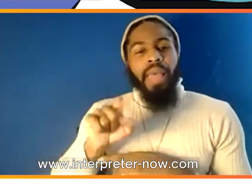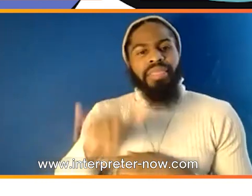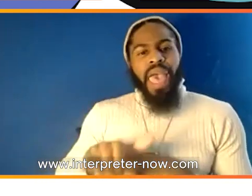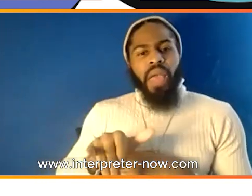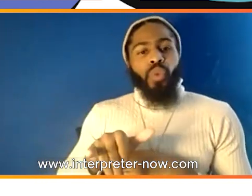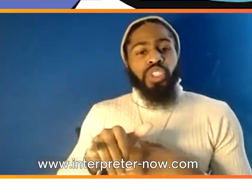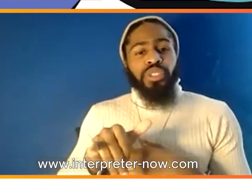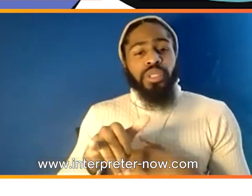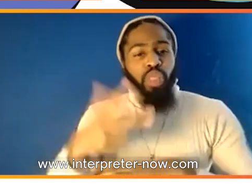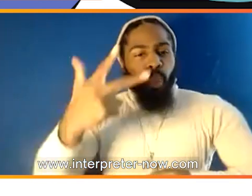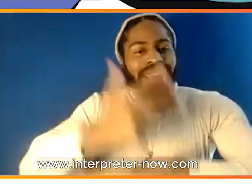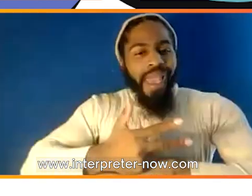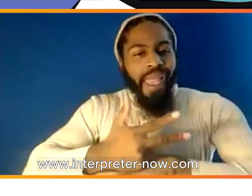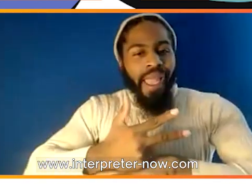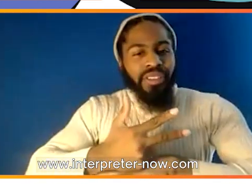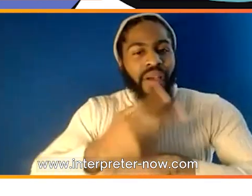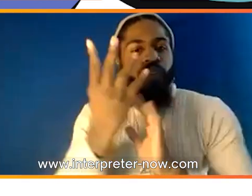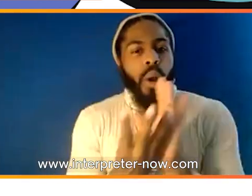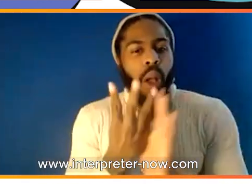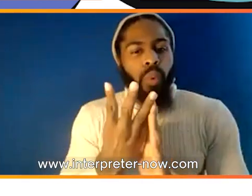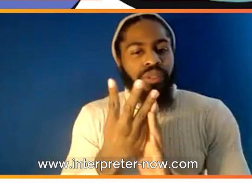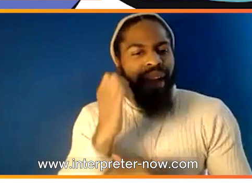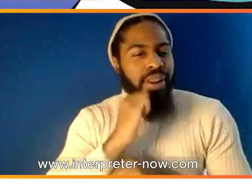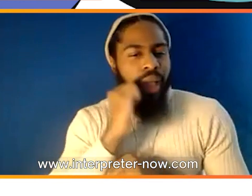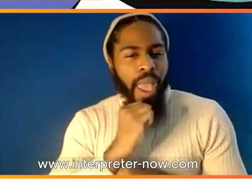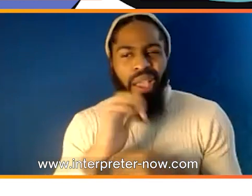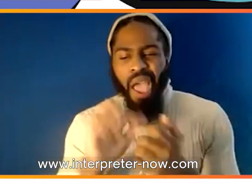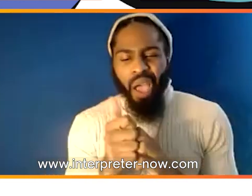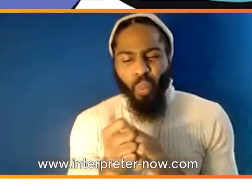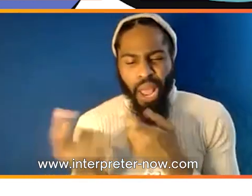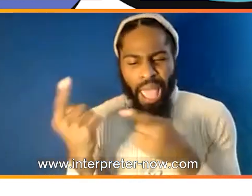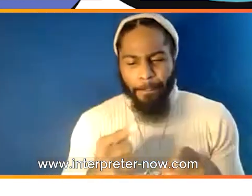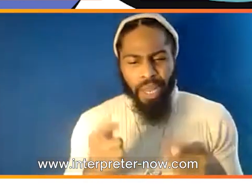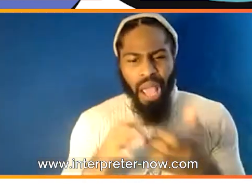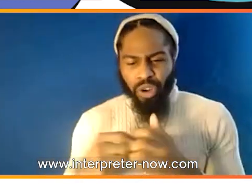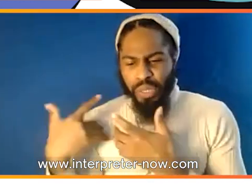and bolts of how we got here. When I was born, I was given a blue blanket. If I was a girl